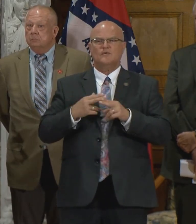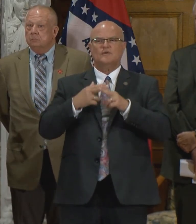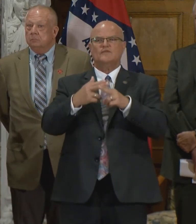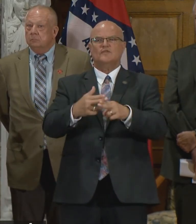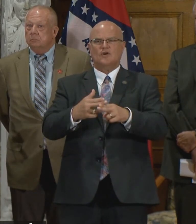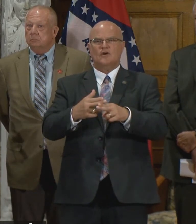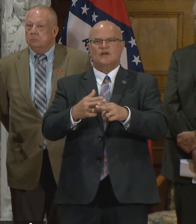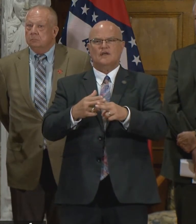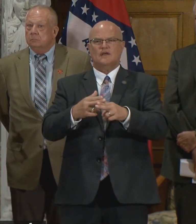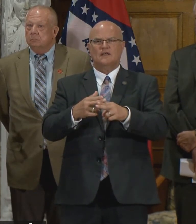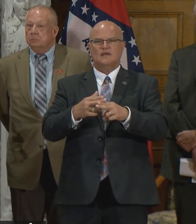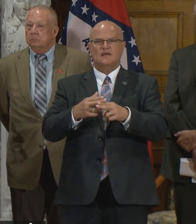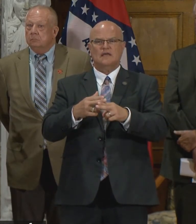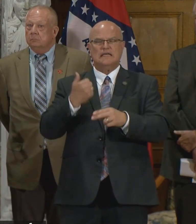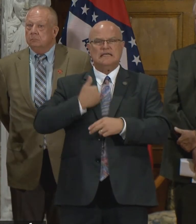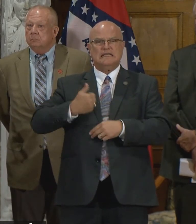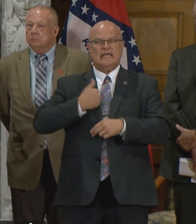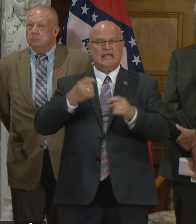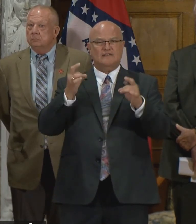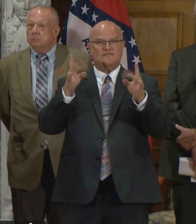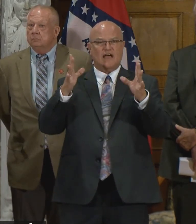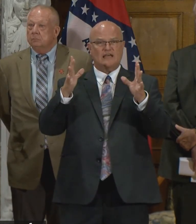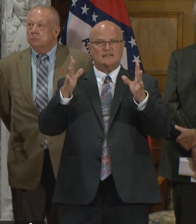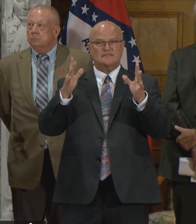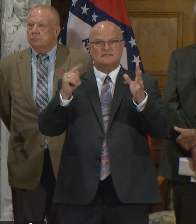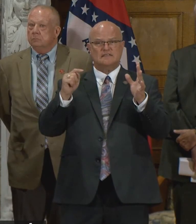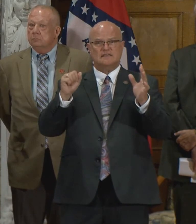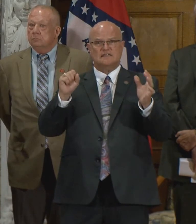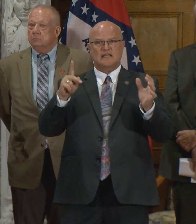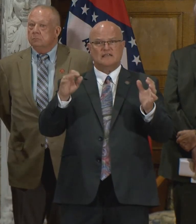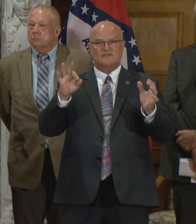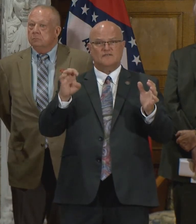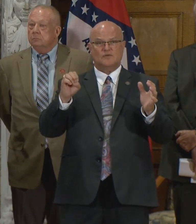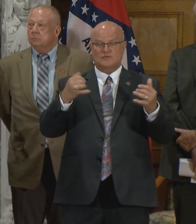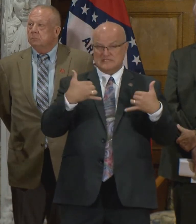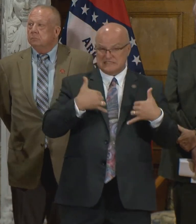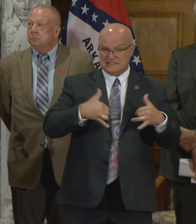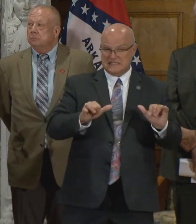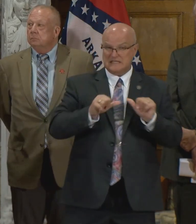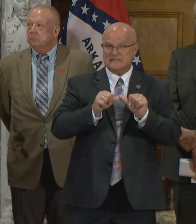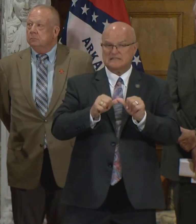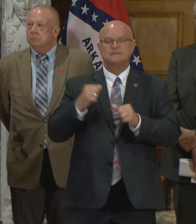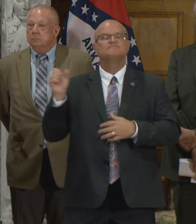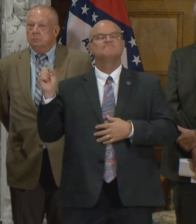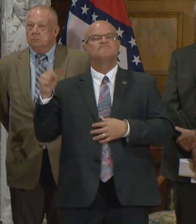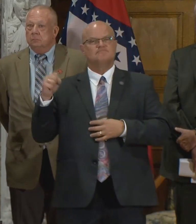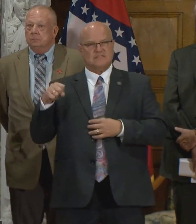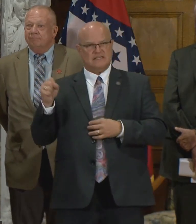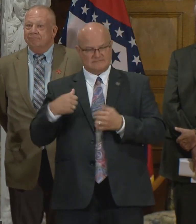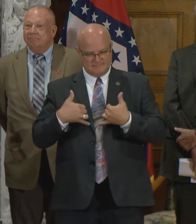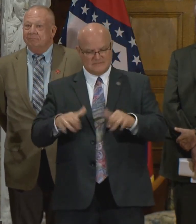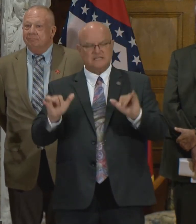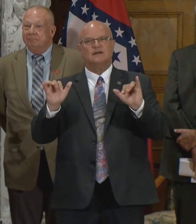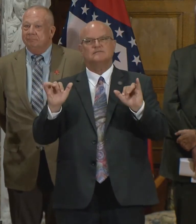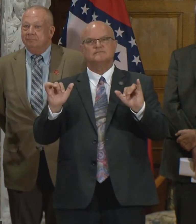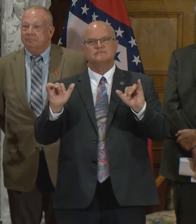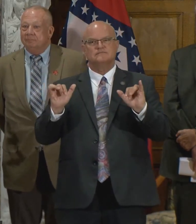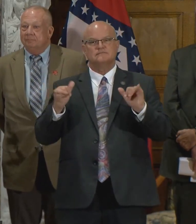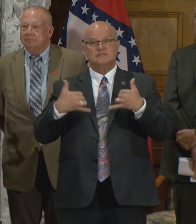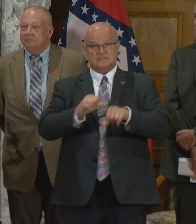Referring to a gang violence task force. Does that still exist? Yes, it does. Yeah, it's.